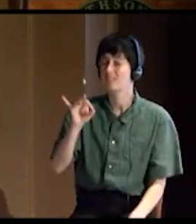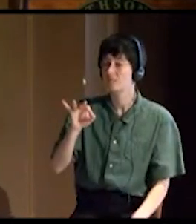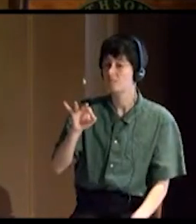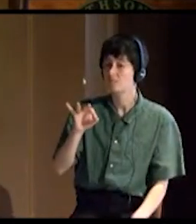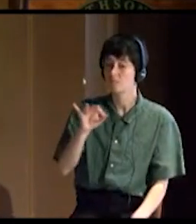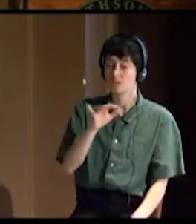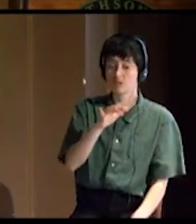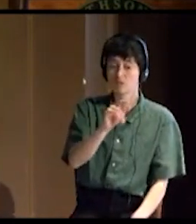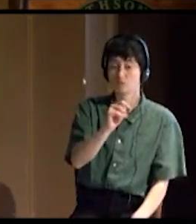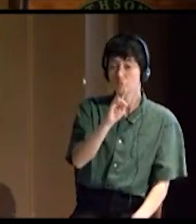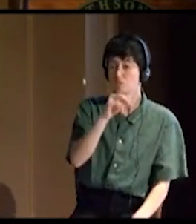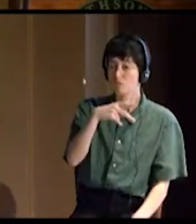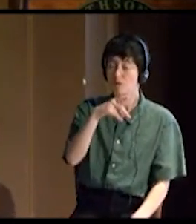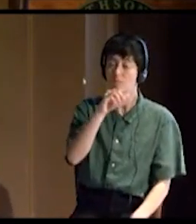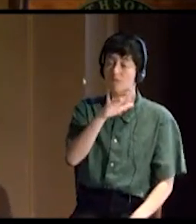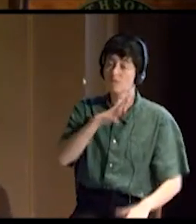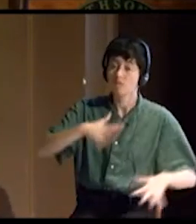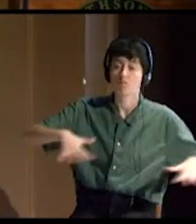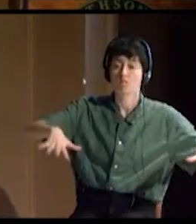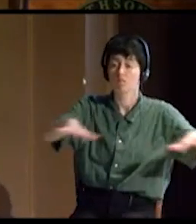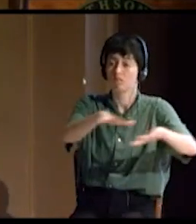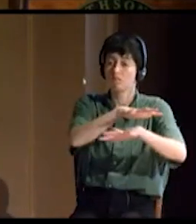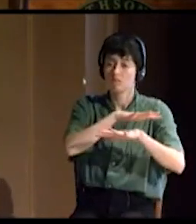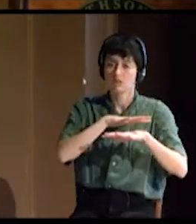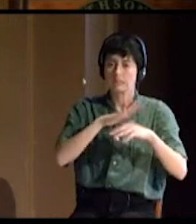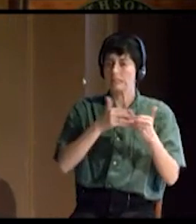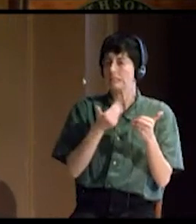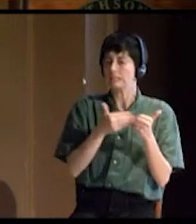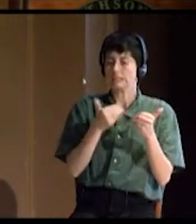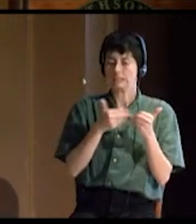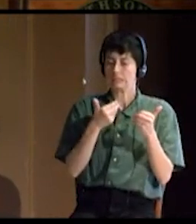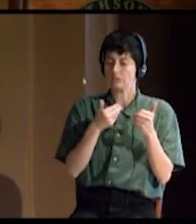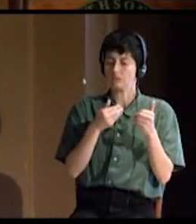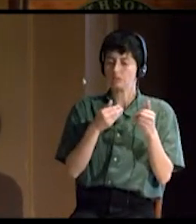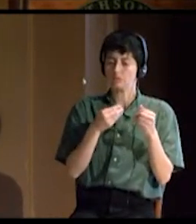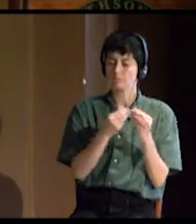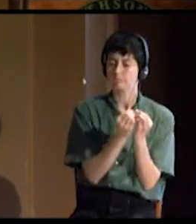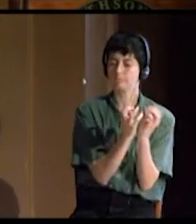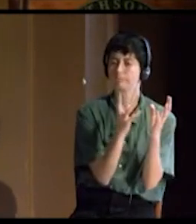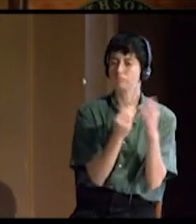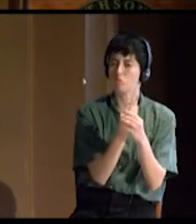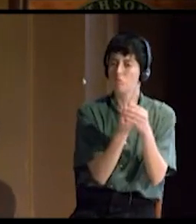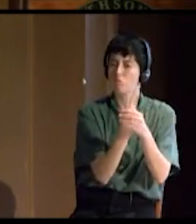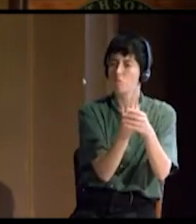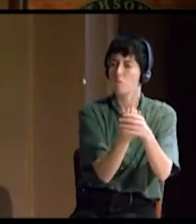with abundant resources. You can see the flowers leading to the fruits as you go from top to bottom.